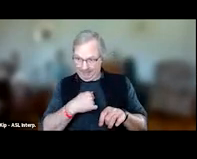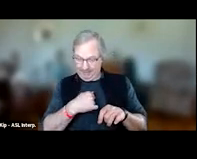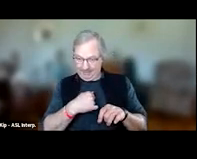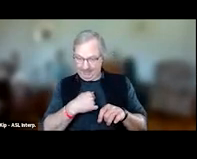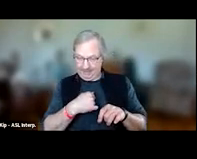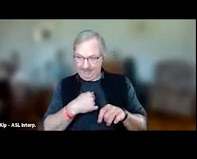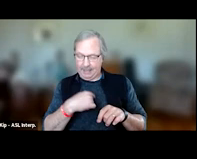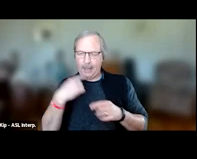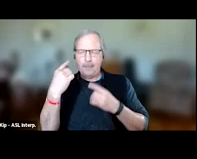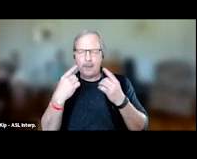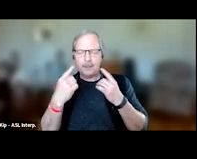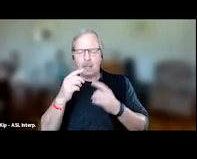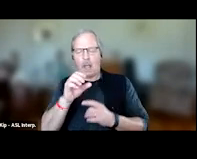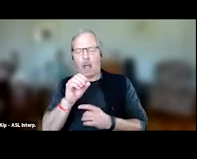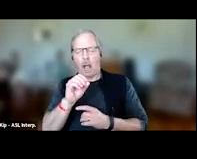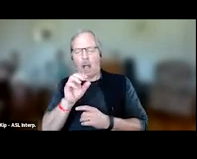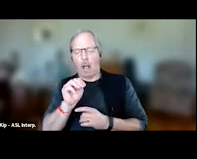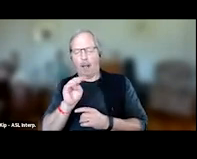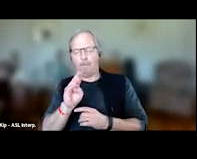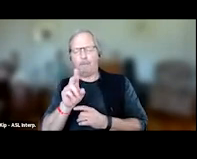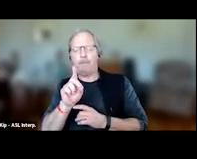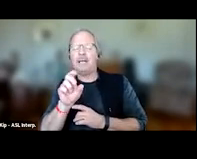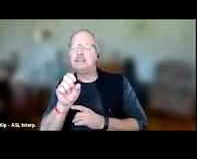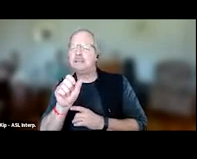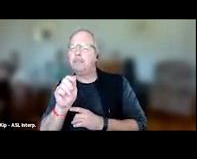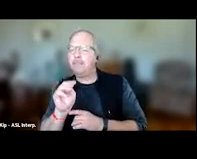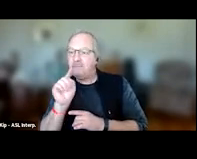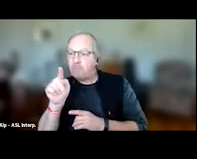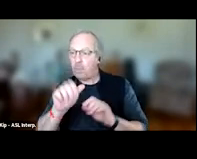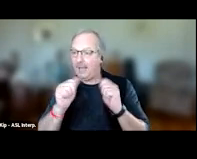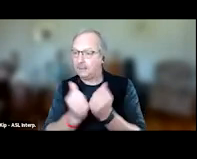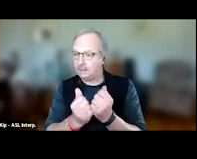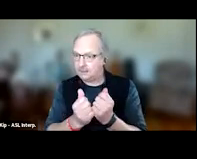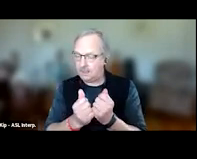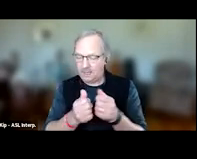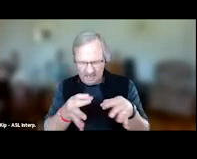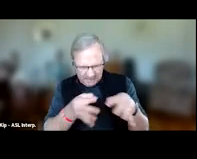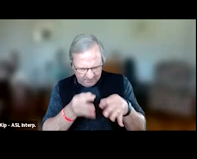Are considered the ombudsman for the agency. And the definition of that for us is